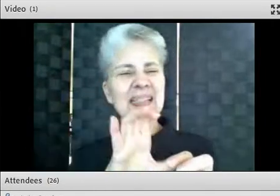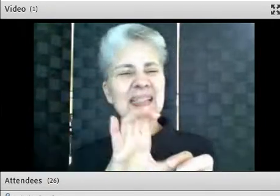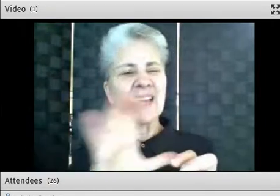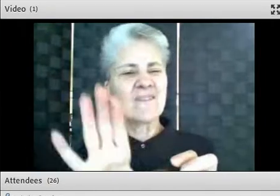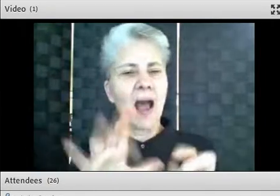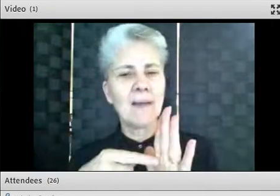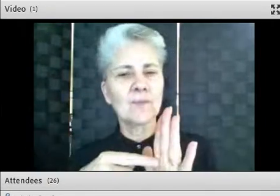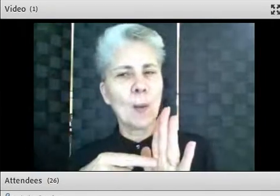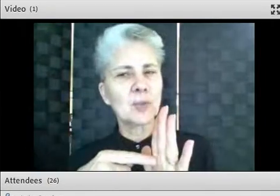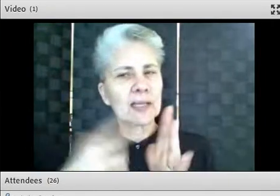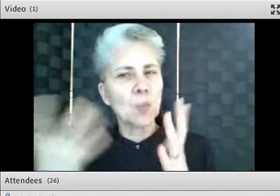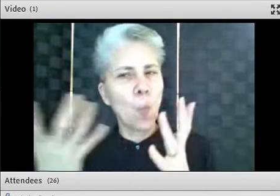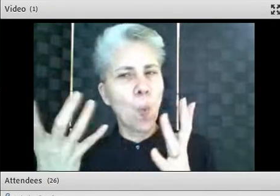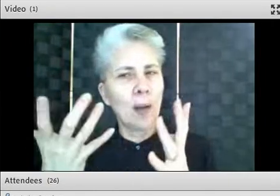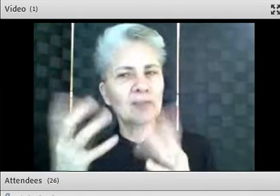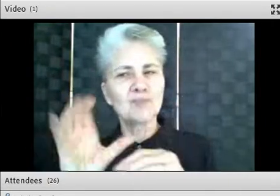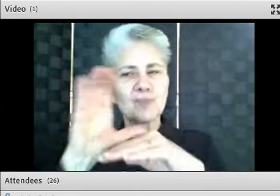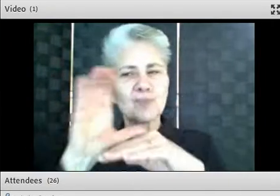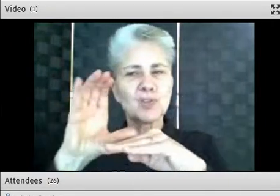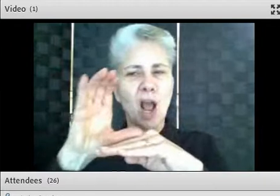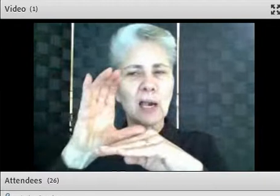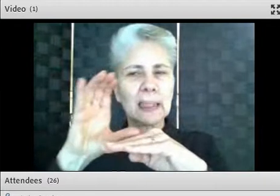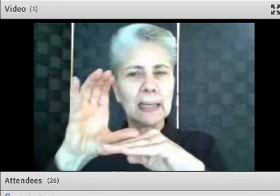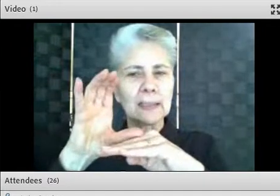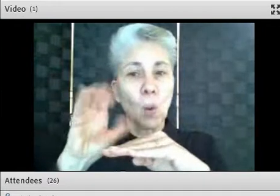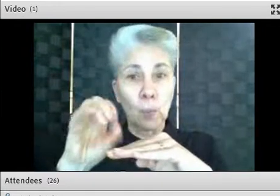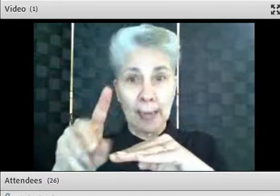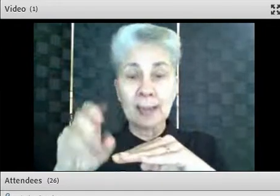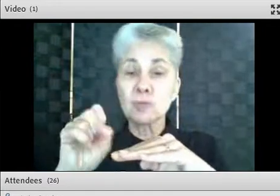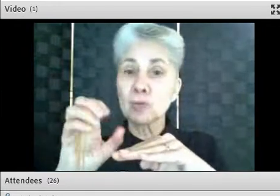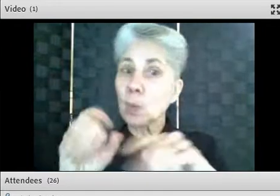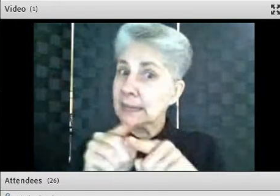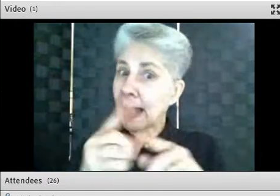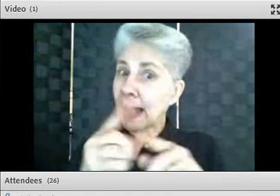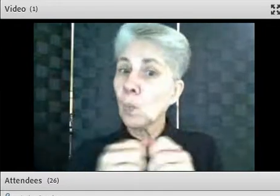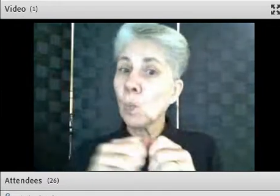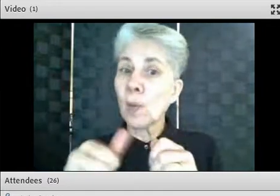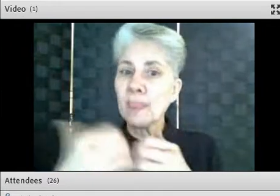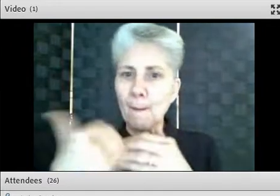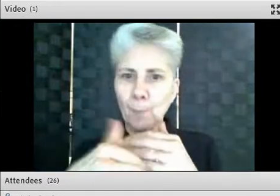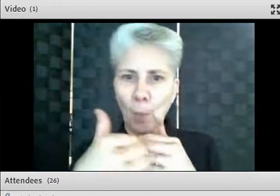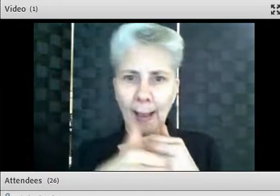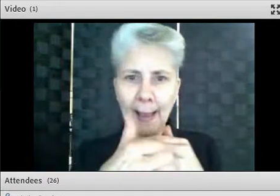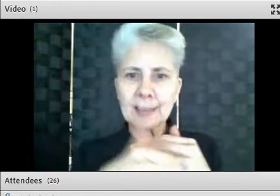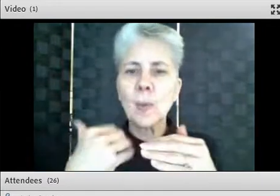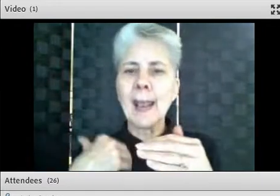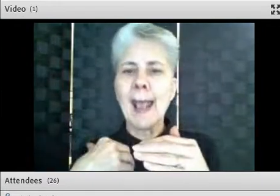the C5 in this context represents chocolate, okay, same thing with all, like, the breads, right?